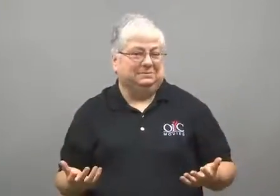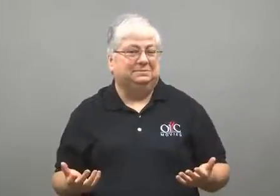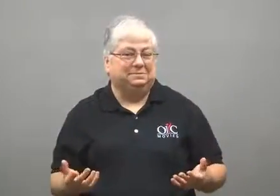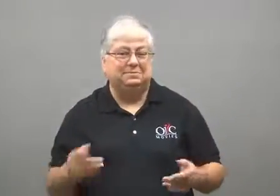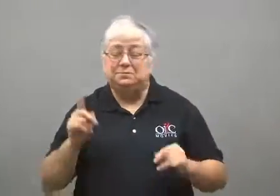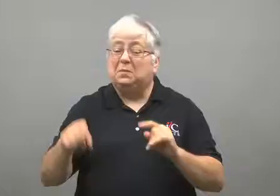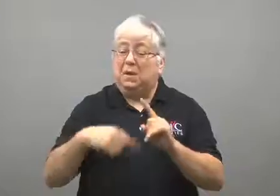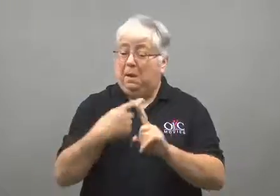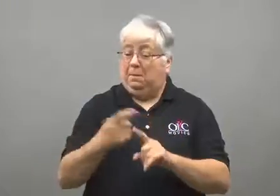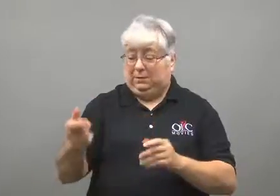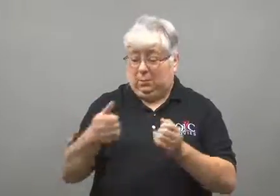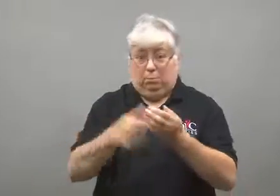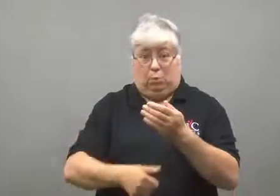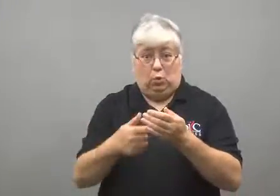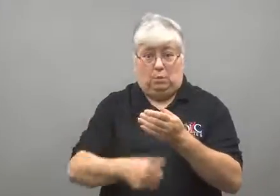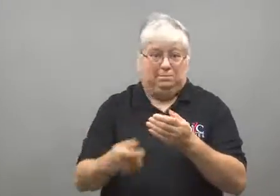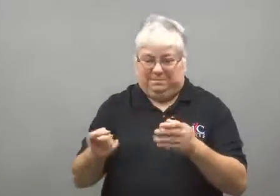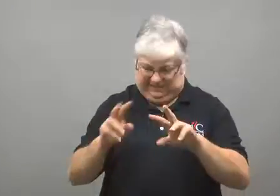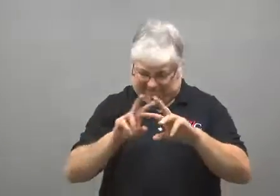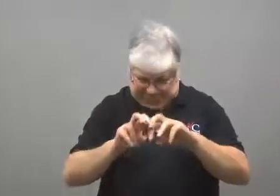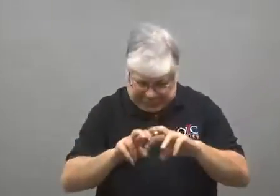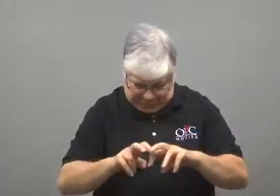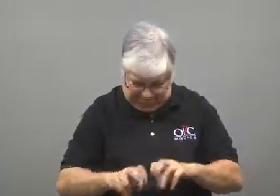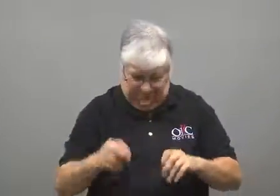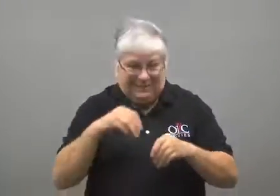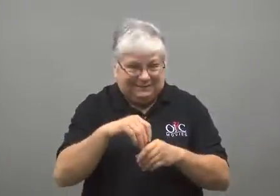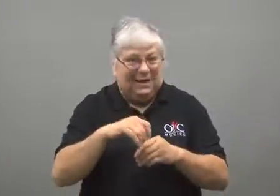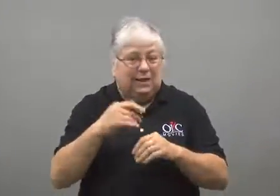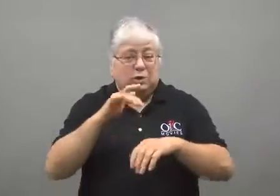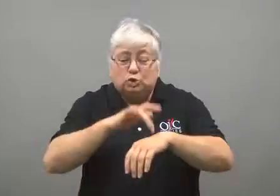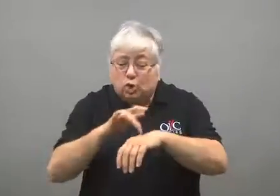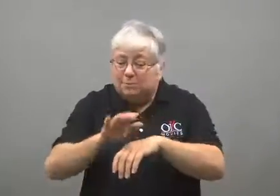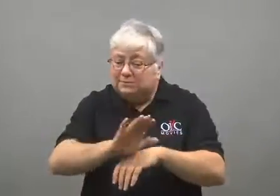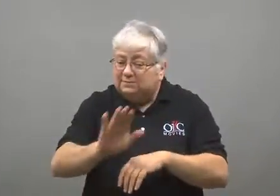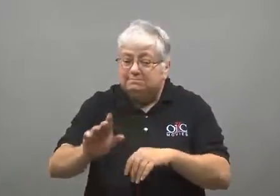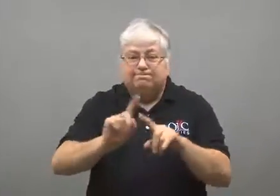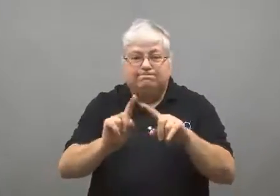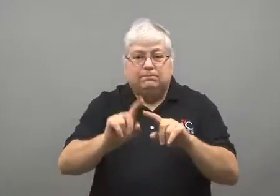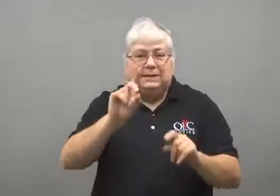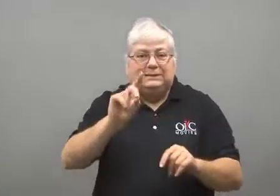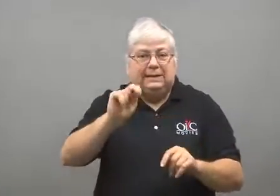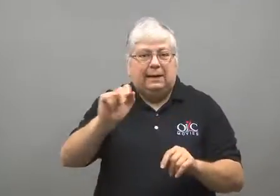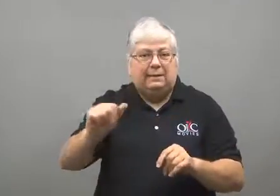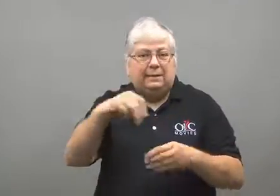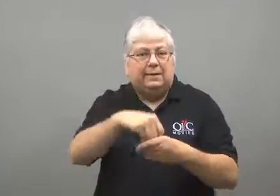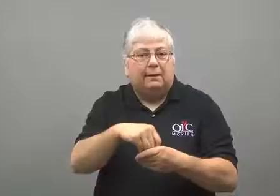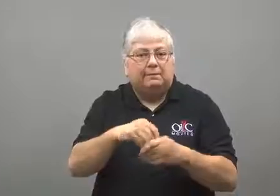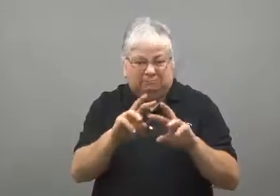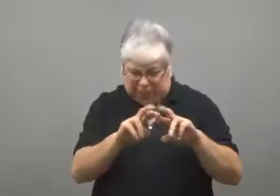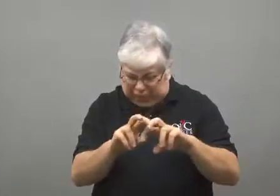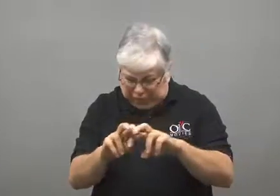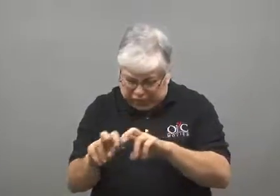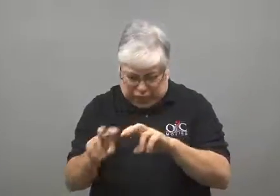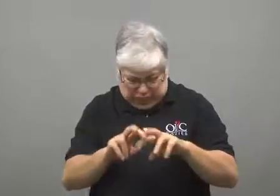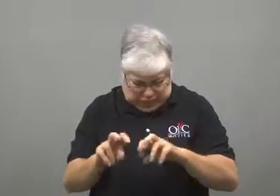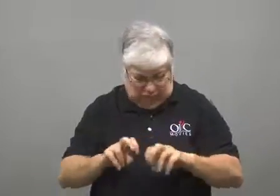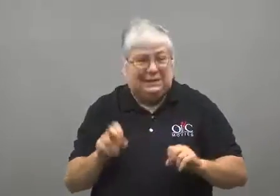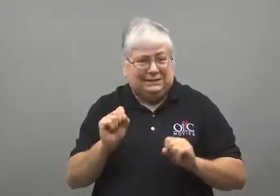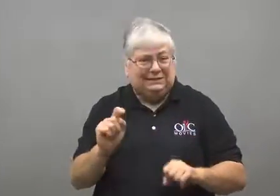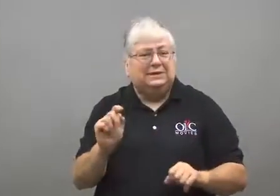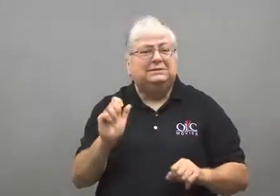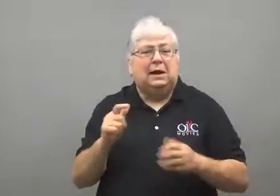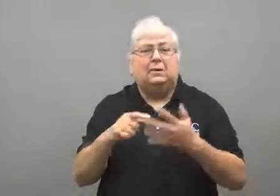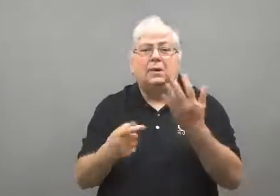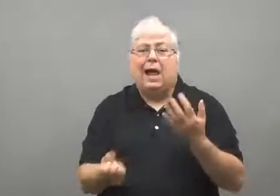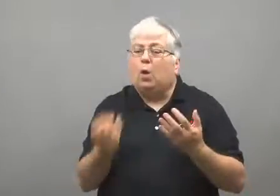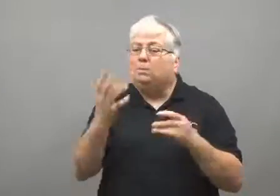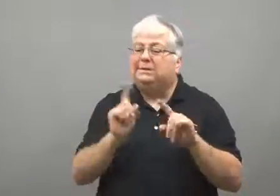The stool samples were analyzed for bacterial DNA.